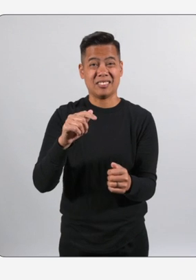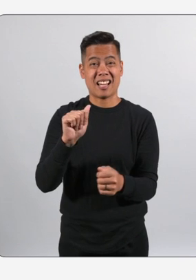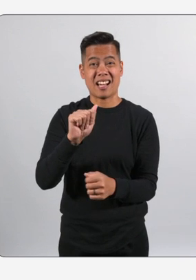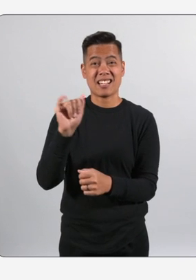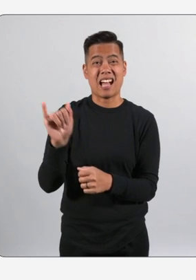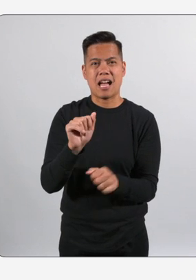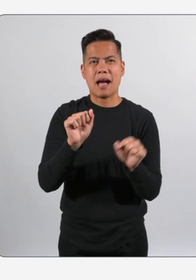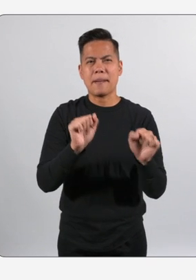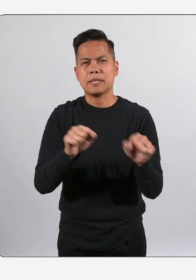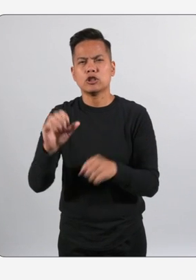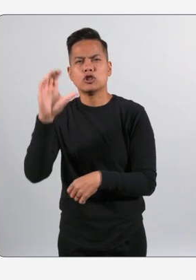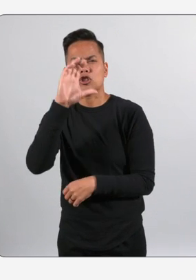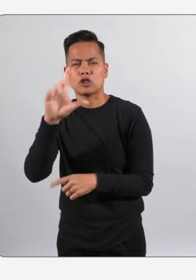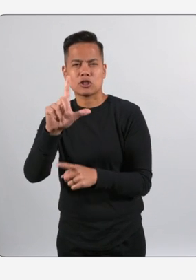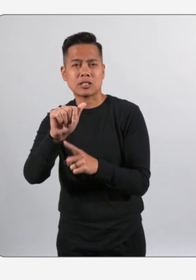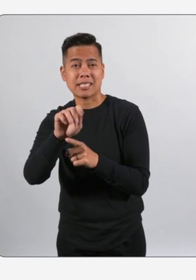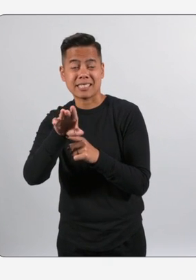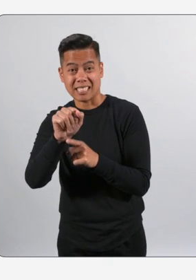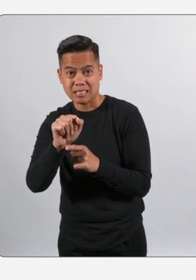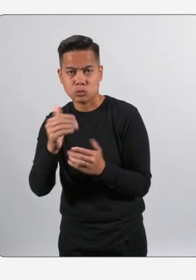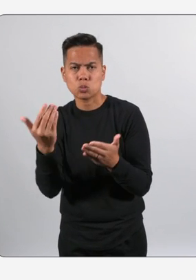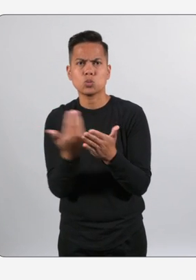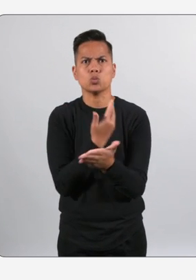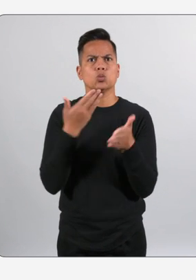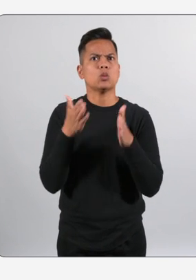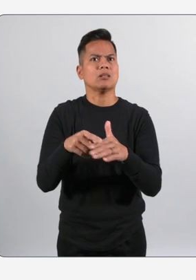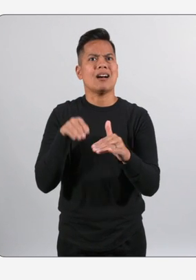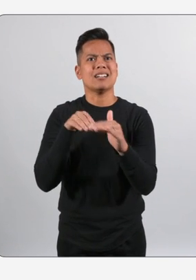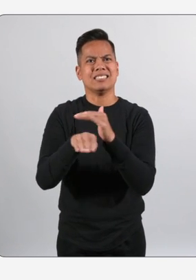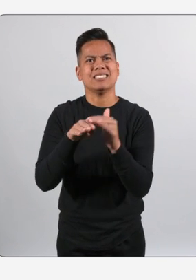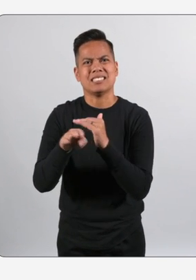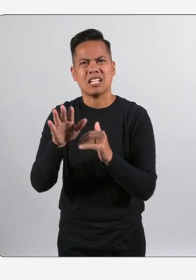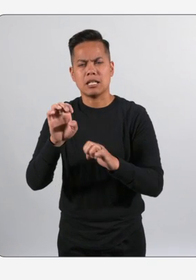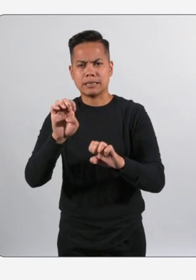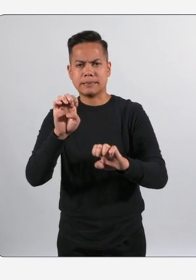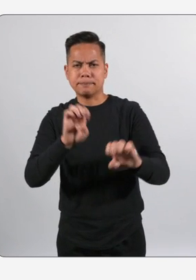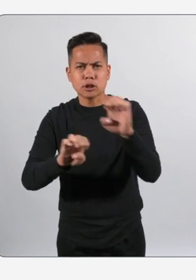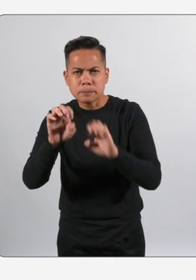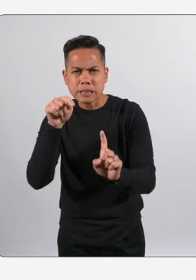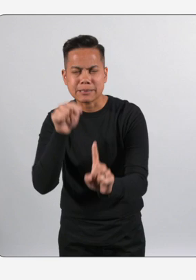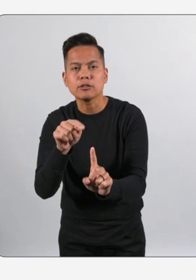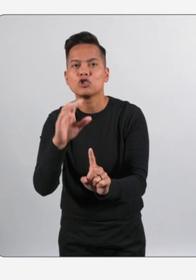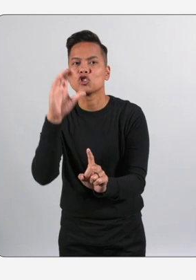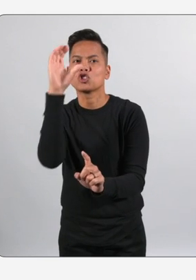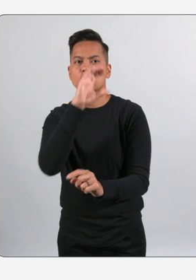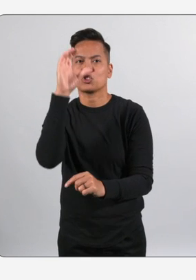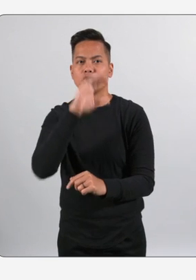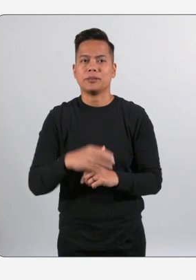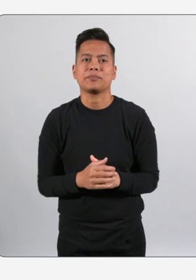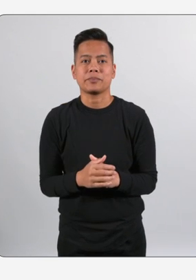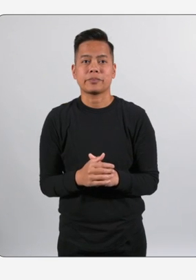in Search Labs, a new way to access early experiments in Search. In this new generative